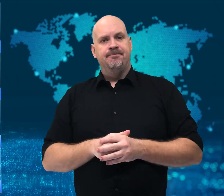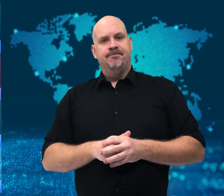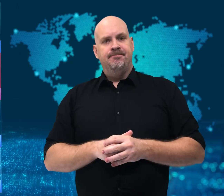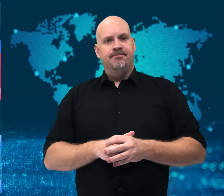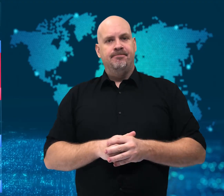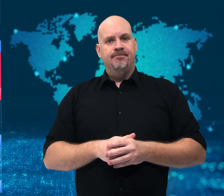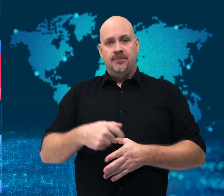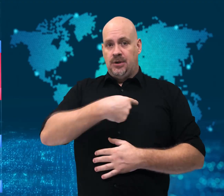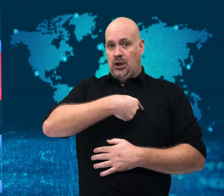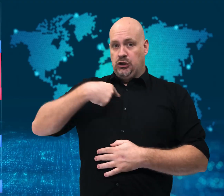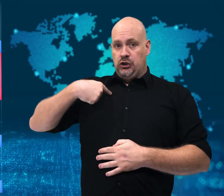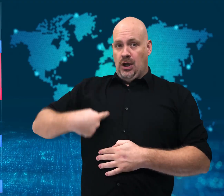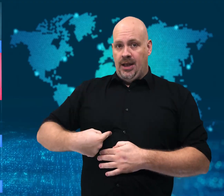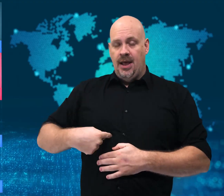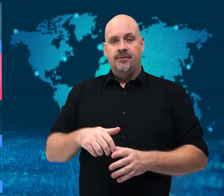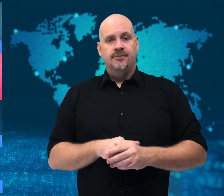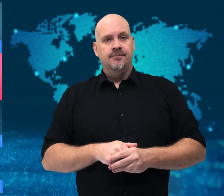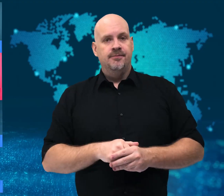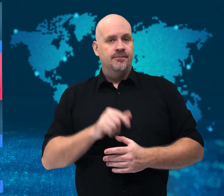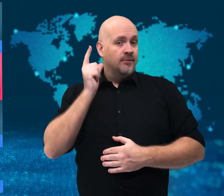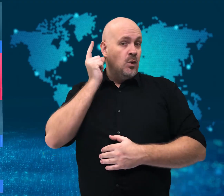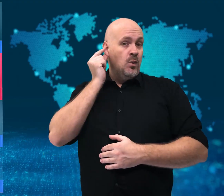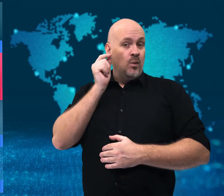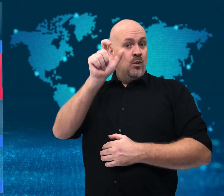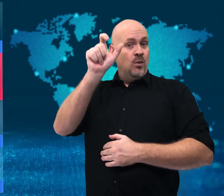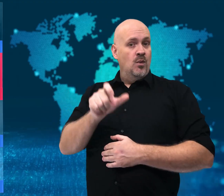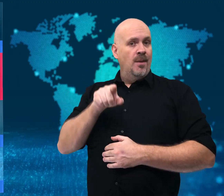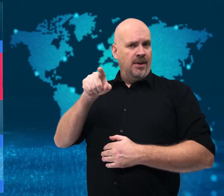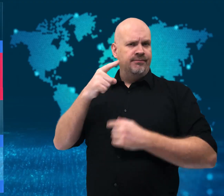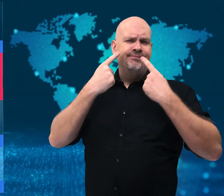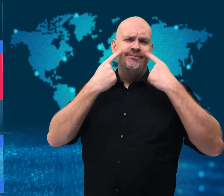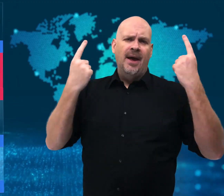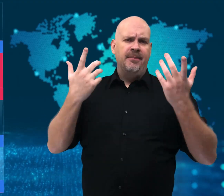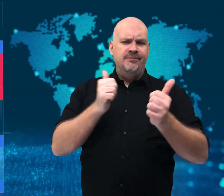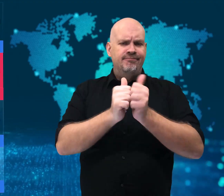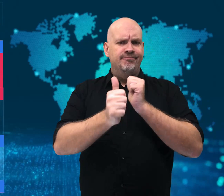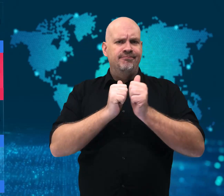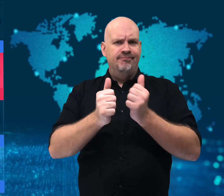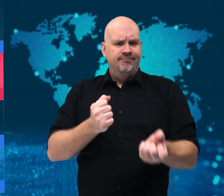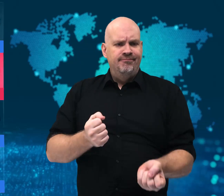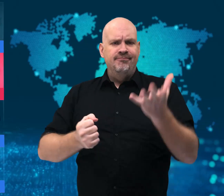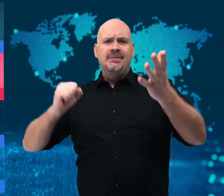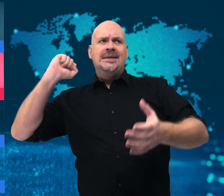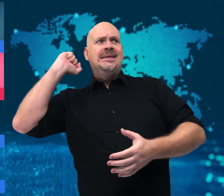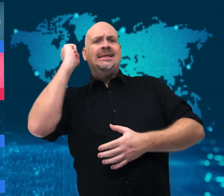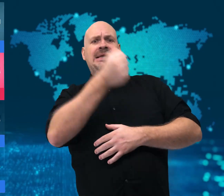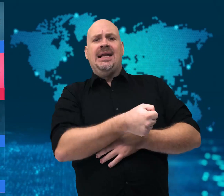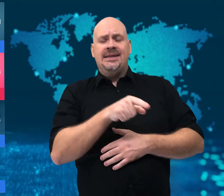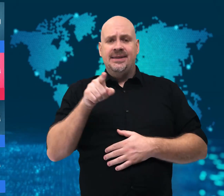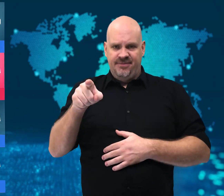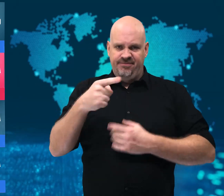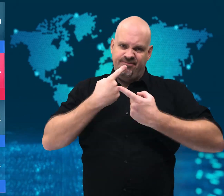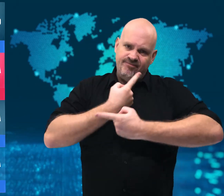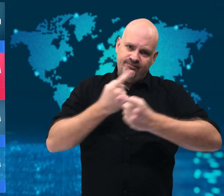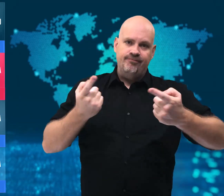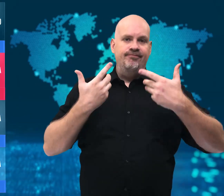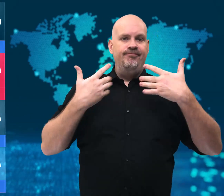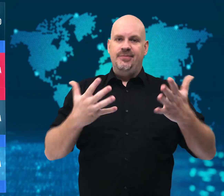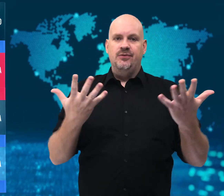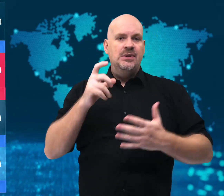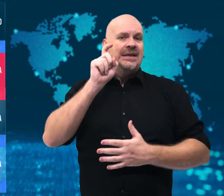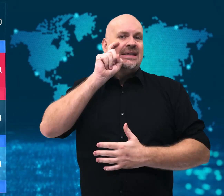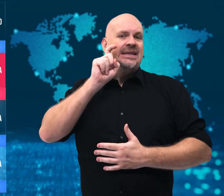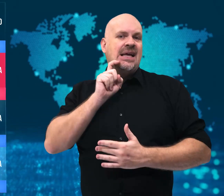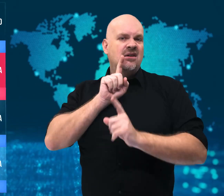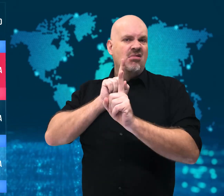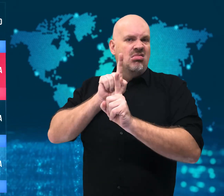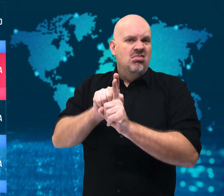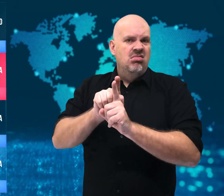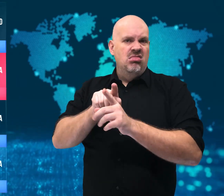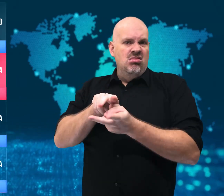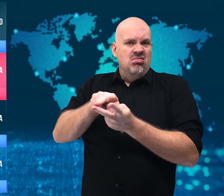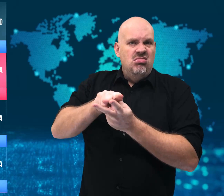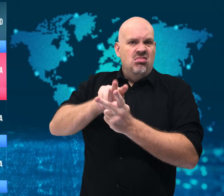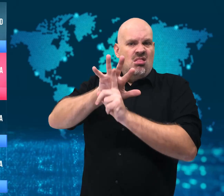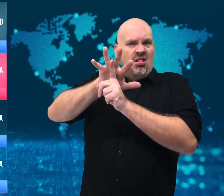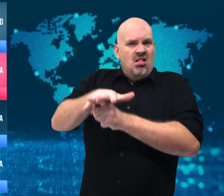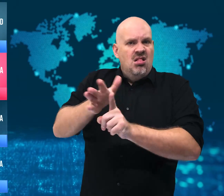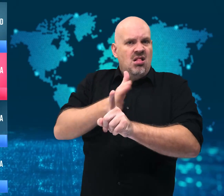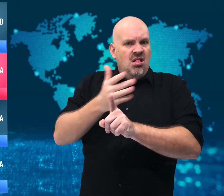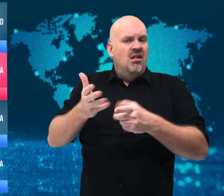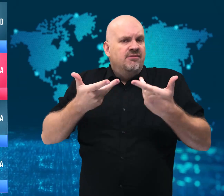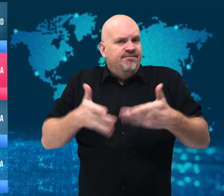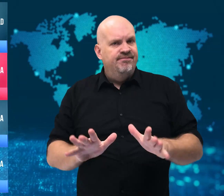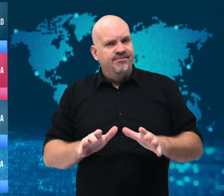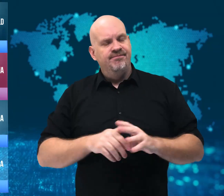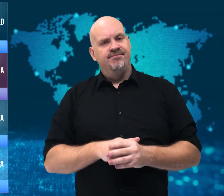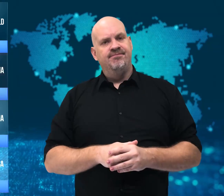Tennis star alleges sexual abuse.